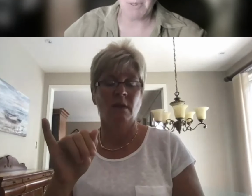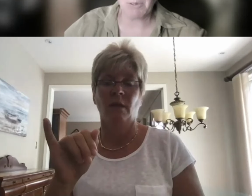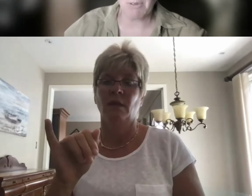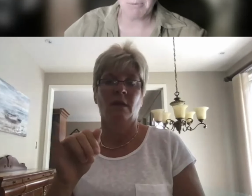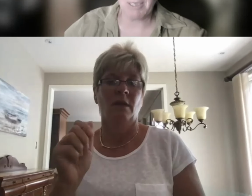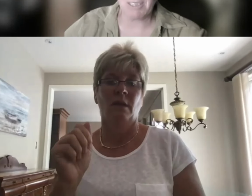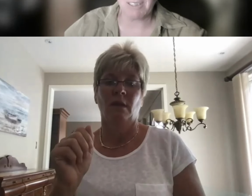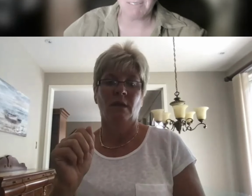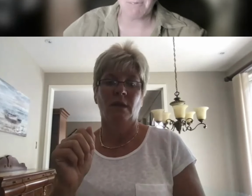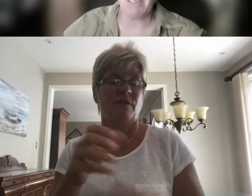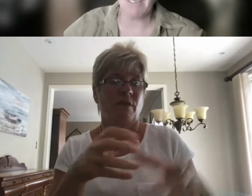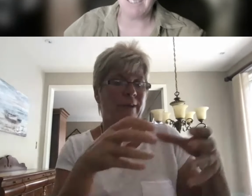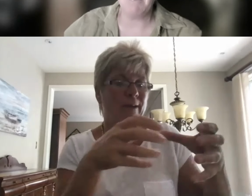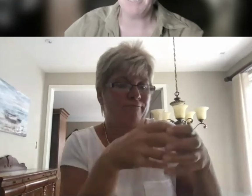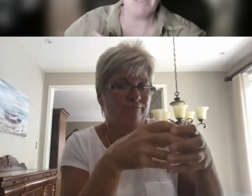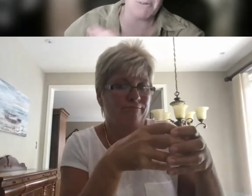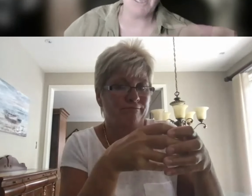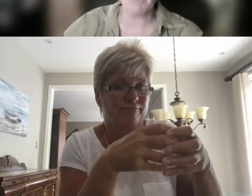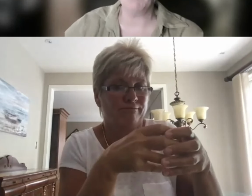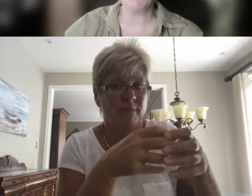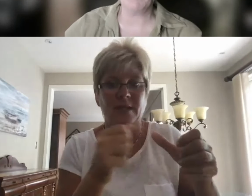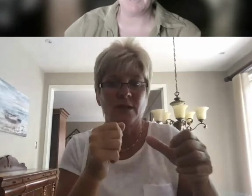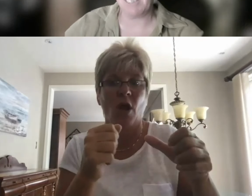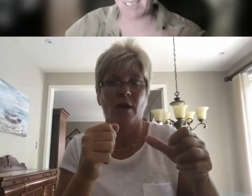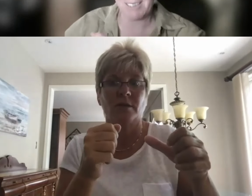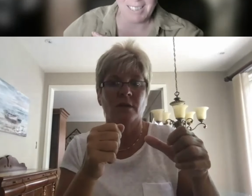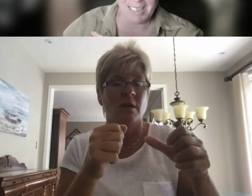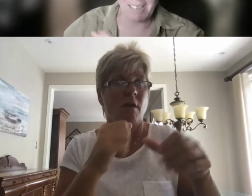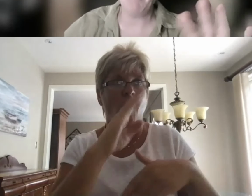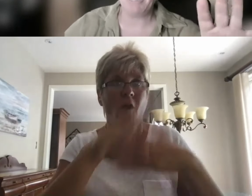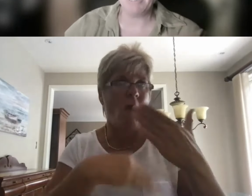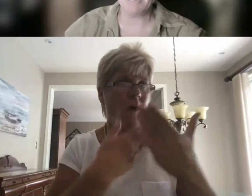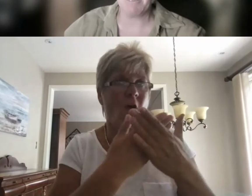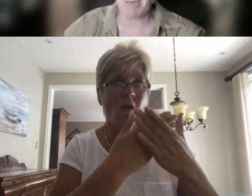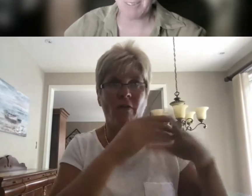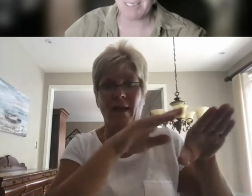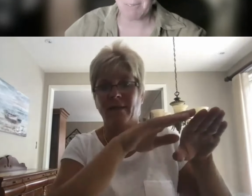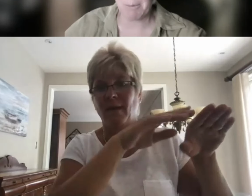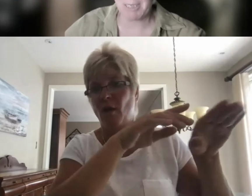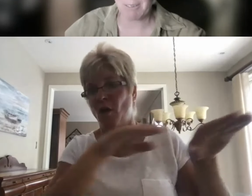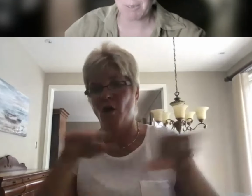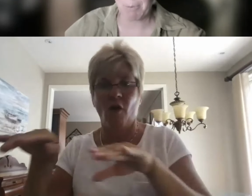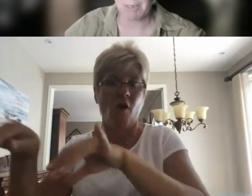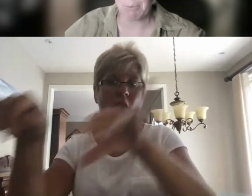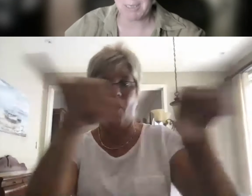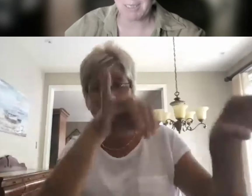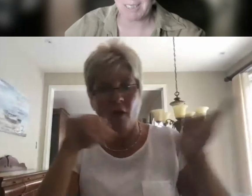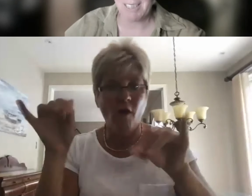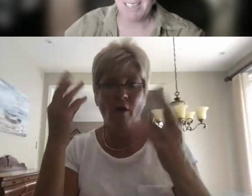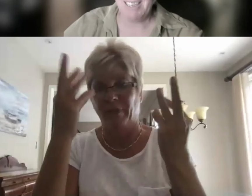most corporations rather than being a horizontal thing that everybody thinks about and is everybody's responsibility.